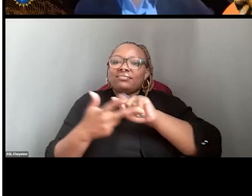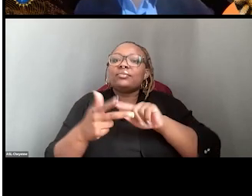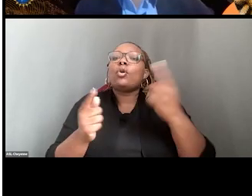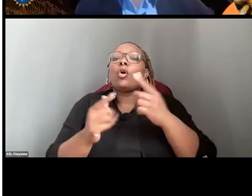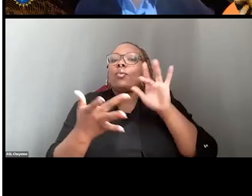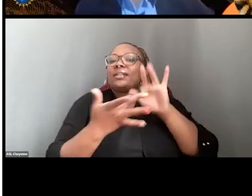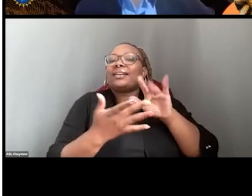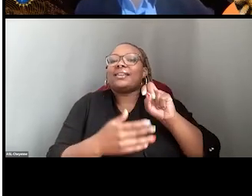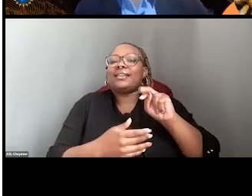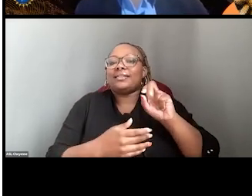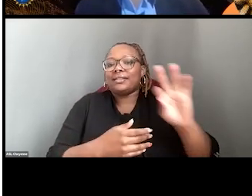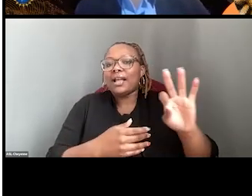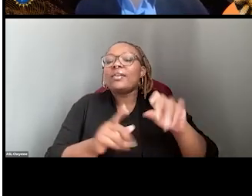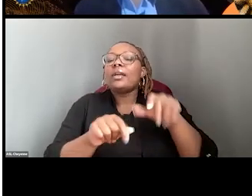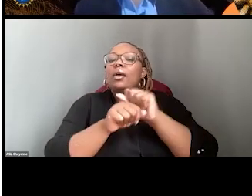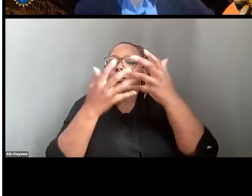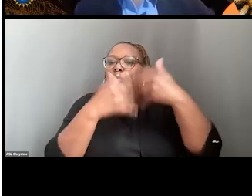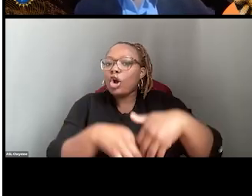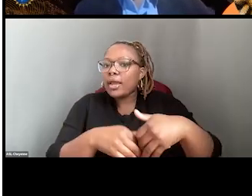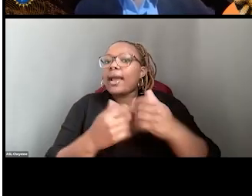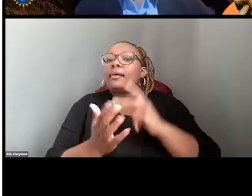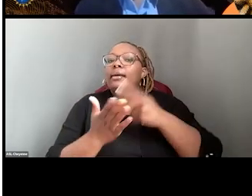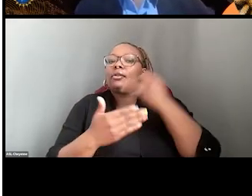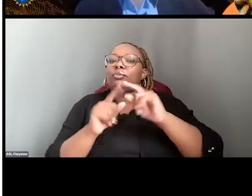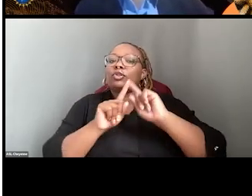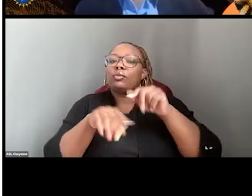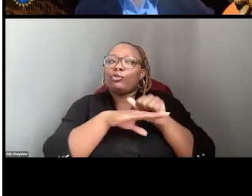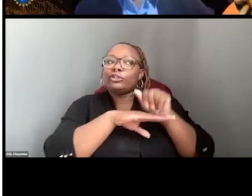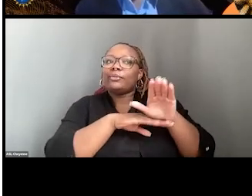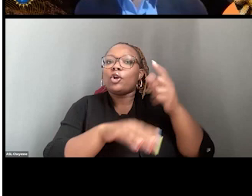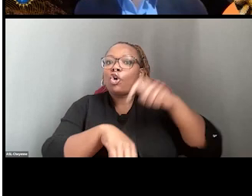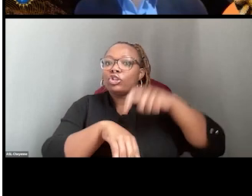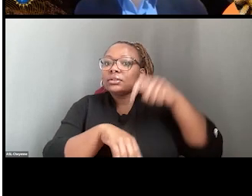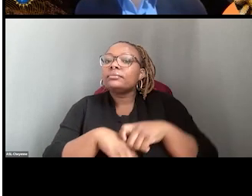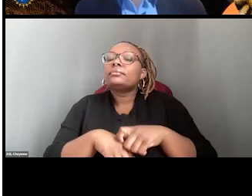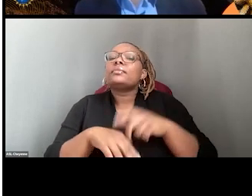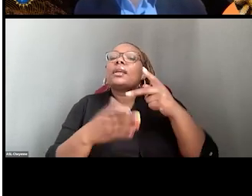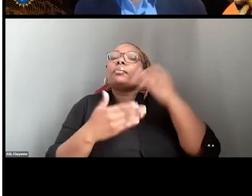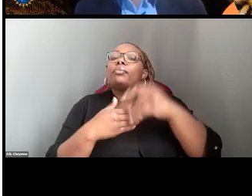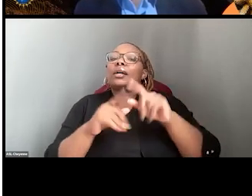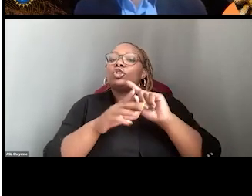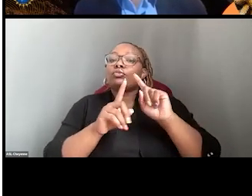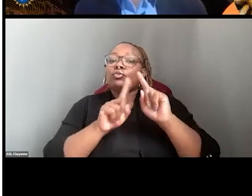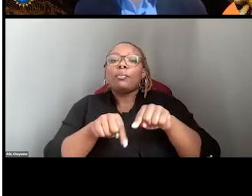and getting those project reports submitted. Again, project reports are something that you do not want to have go overdue,